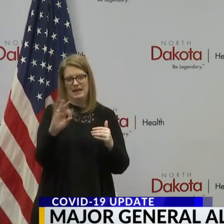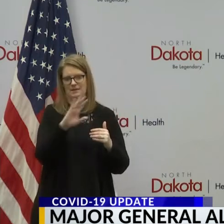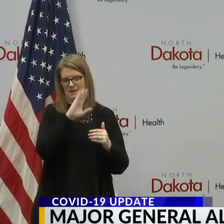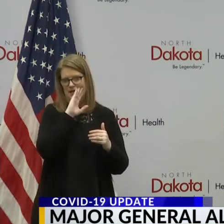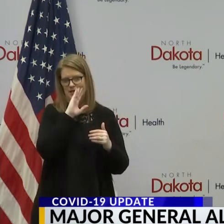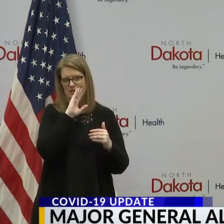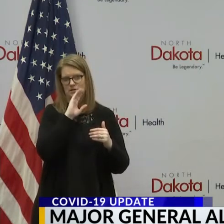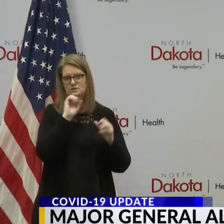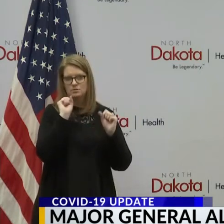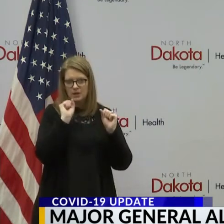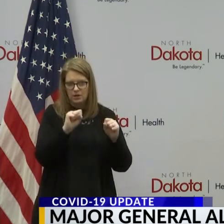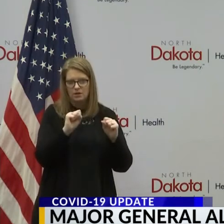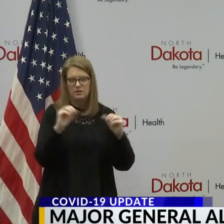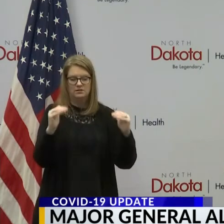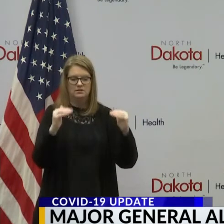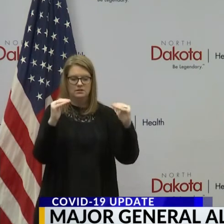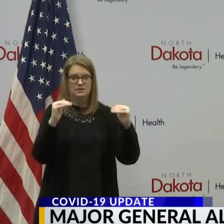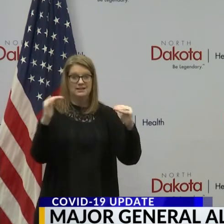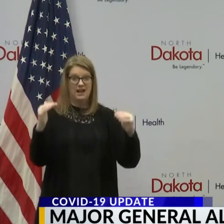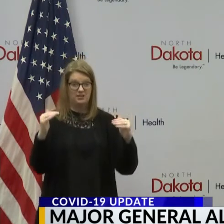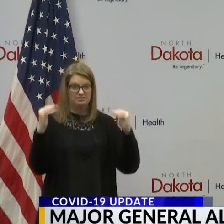AND PERSONNEL IS TIER 2 SEARCH